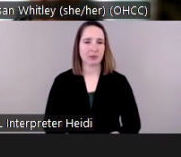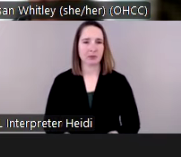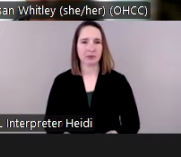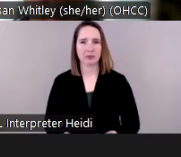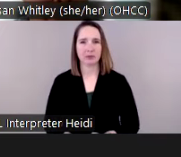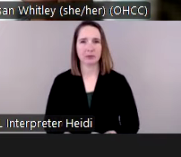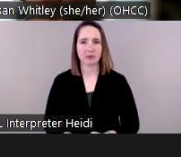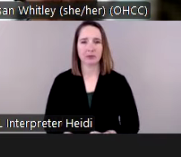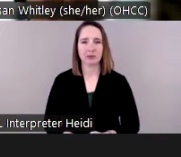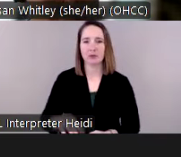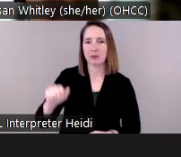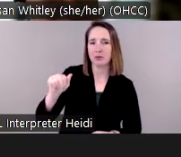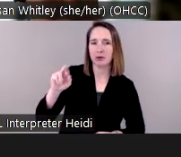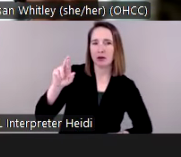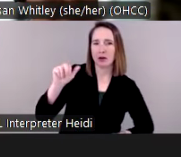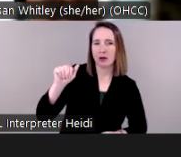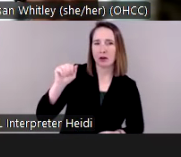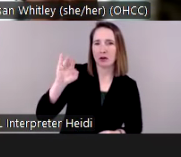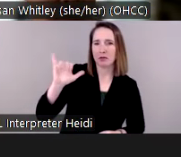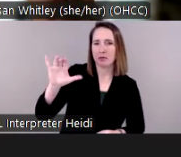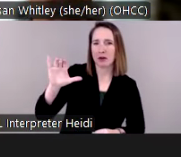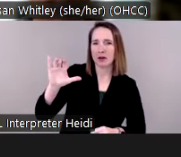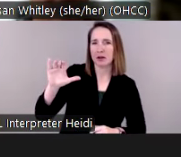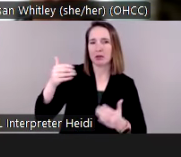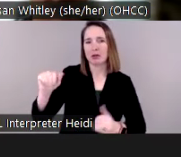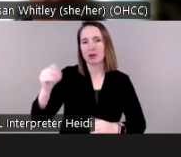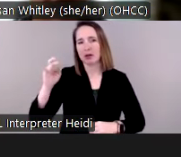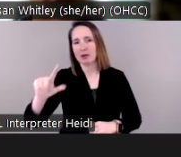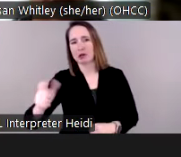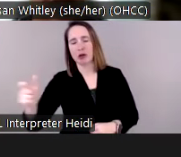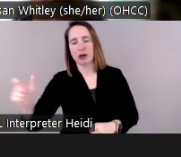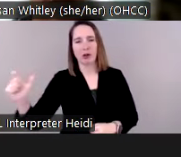Is my Arabic interpreter there?